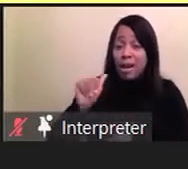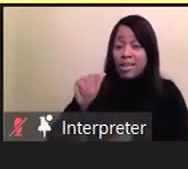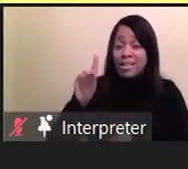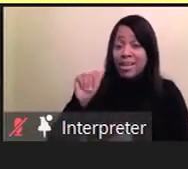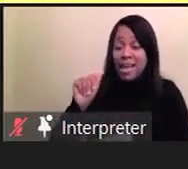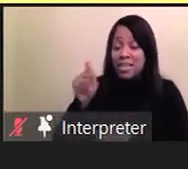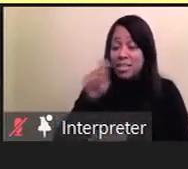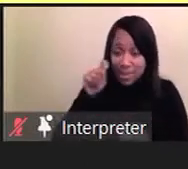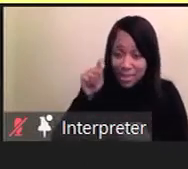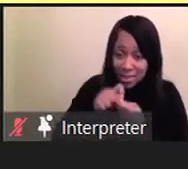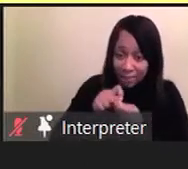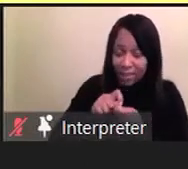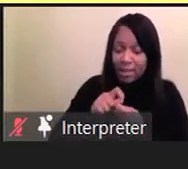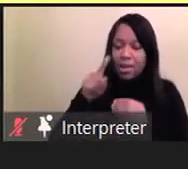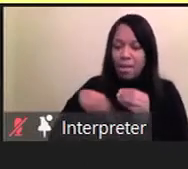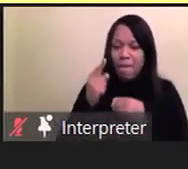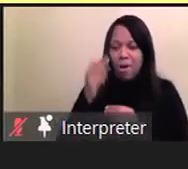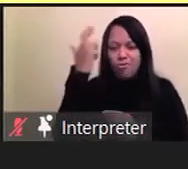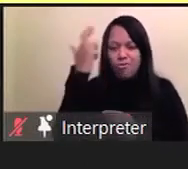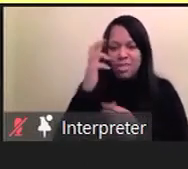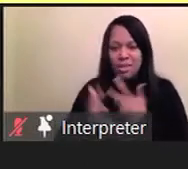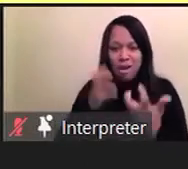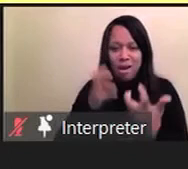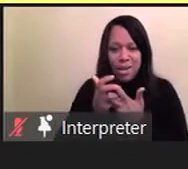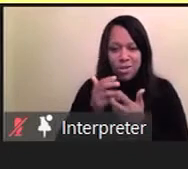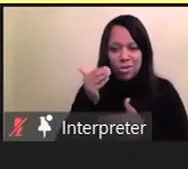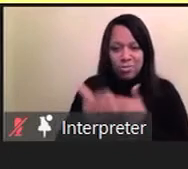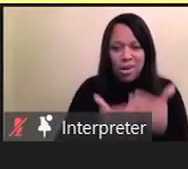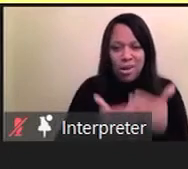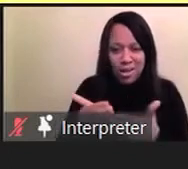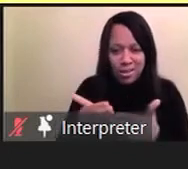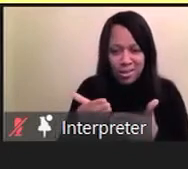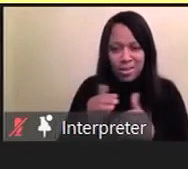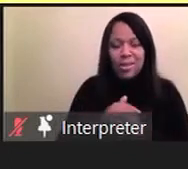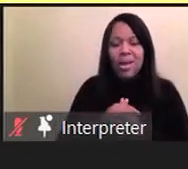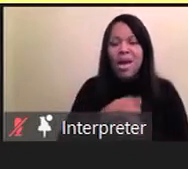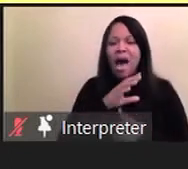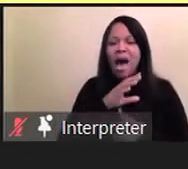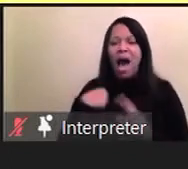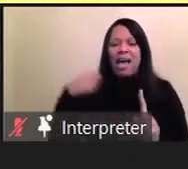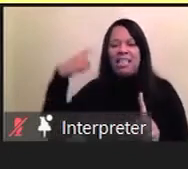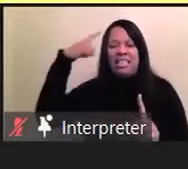reasonable accommodation process. I suspect that they were given training much like you're